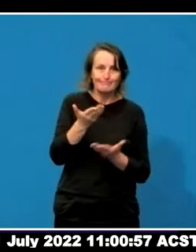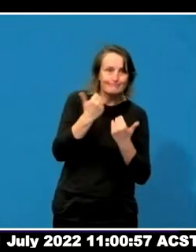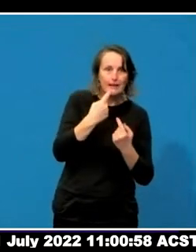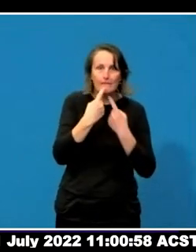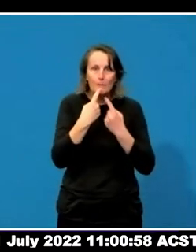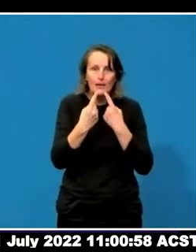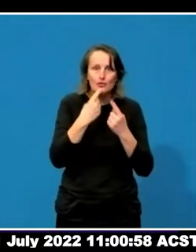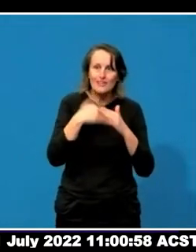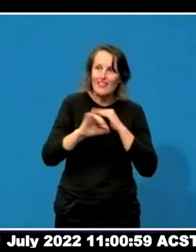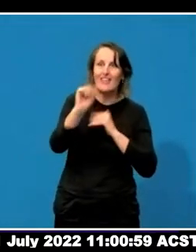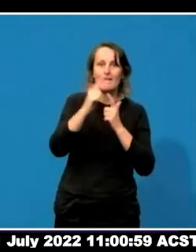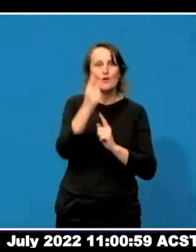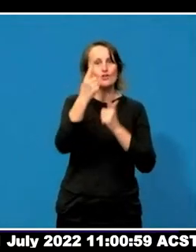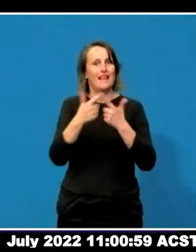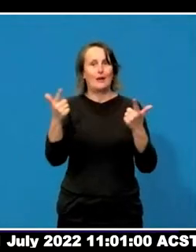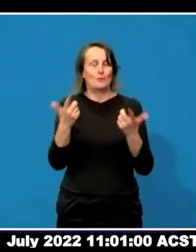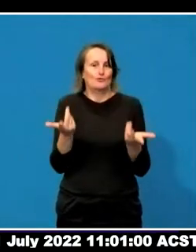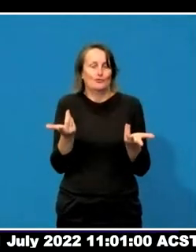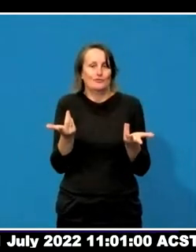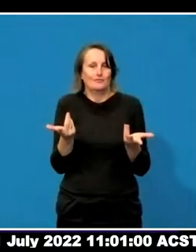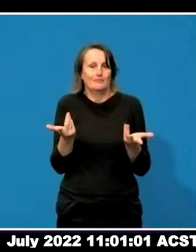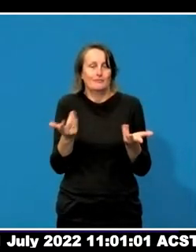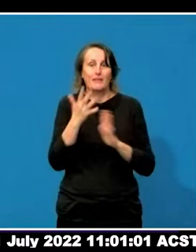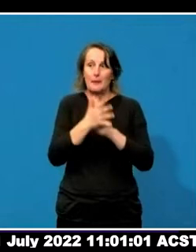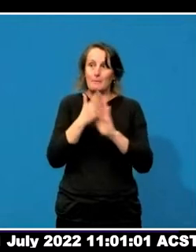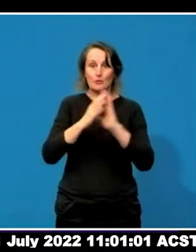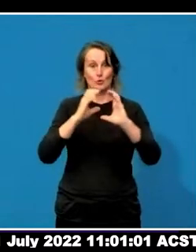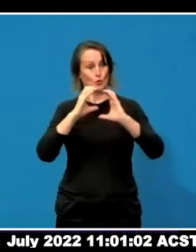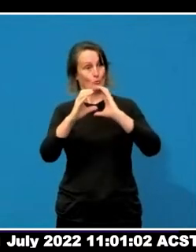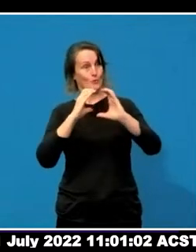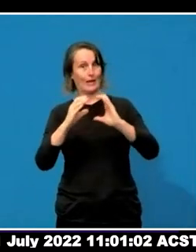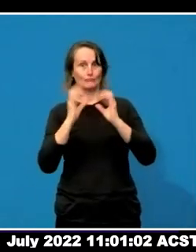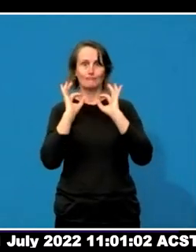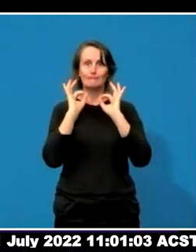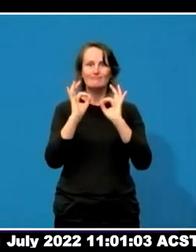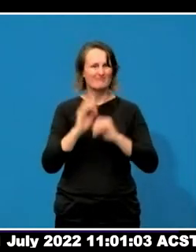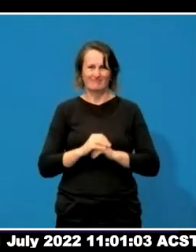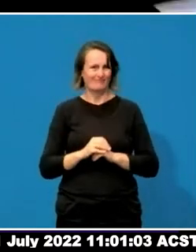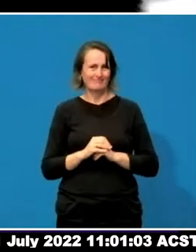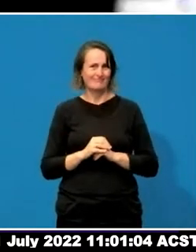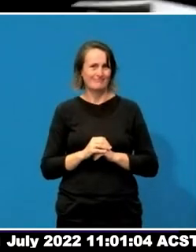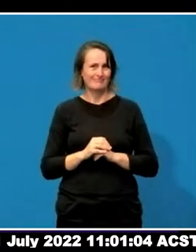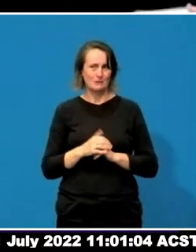first language and the lack of meaningful communication with them about what the NDIS